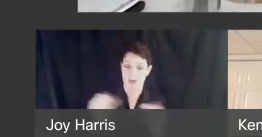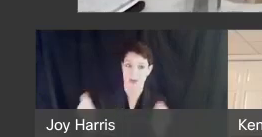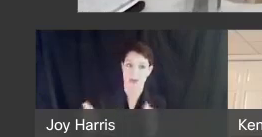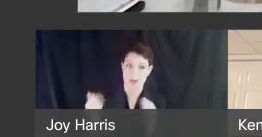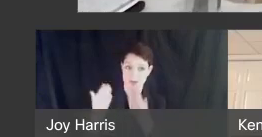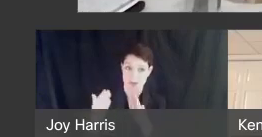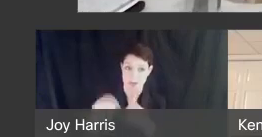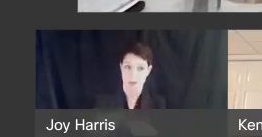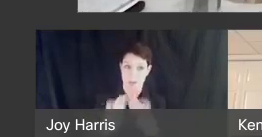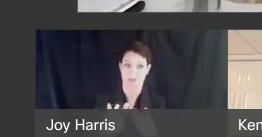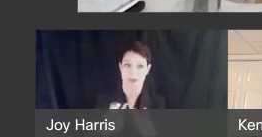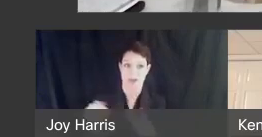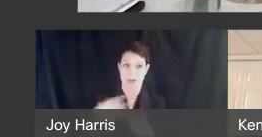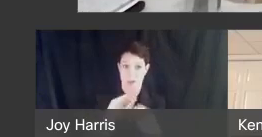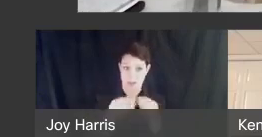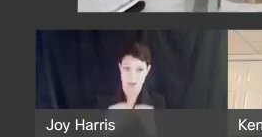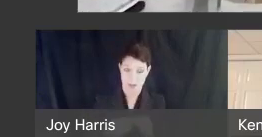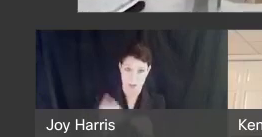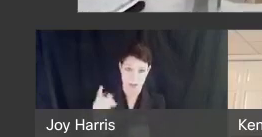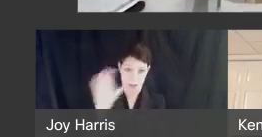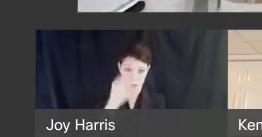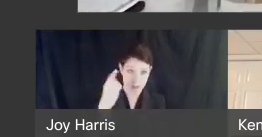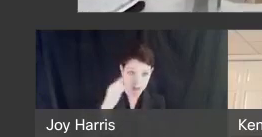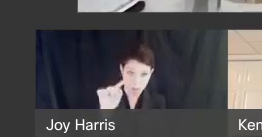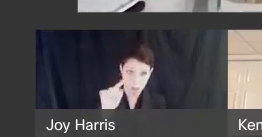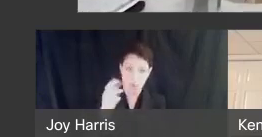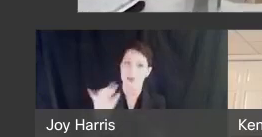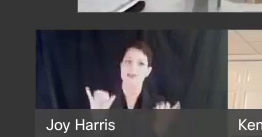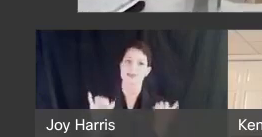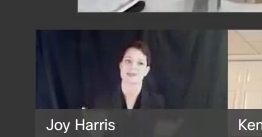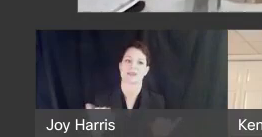some of those numbers you were looking for or is that still an issue?